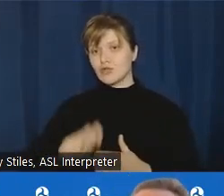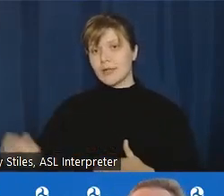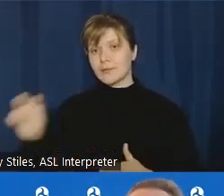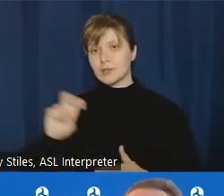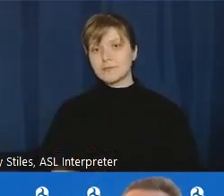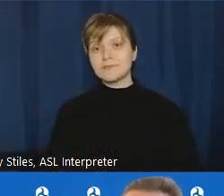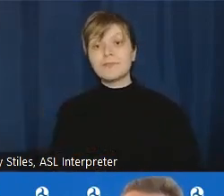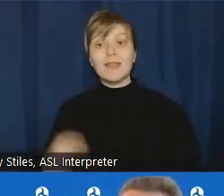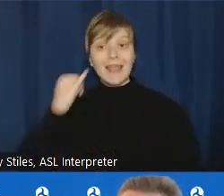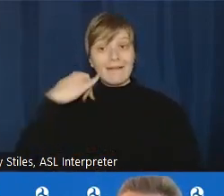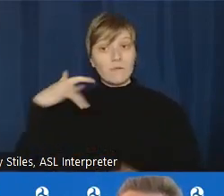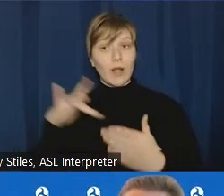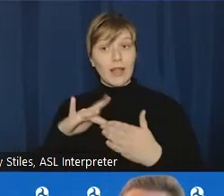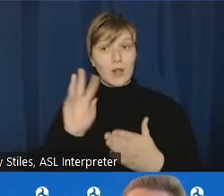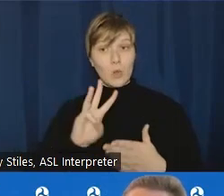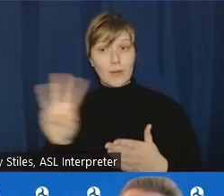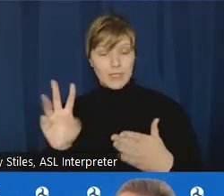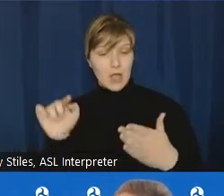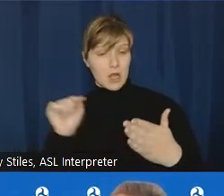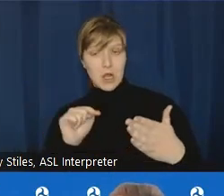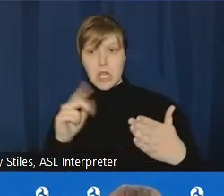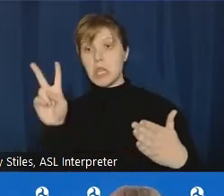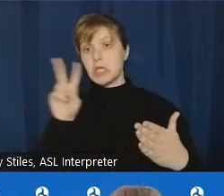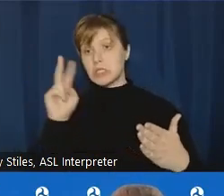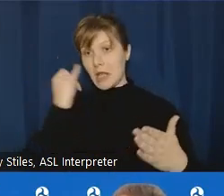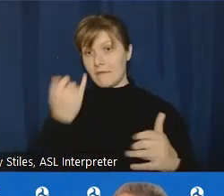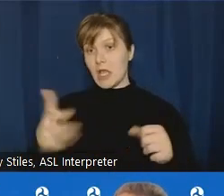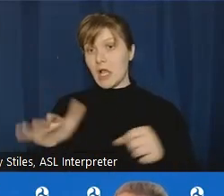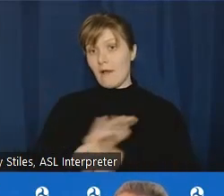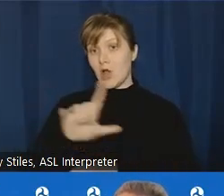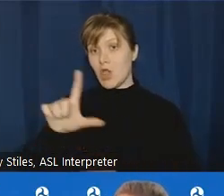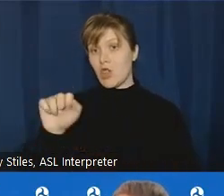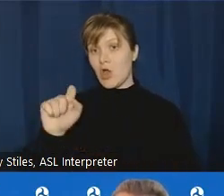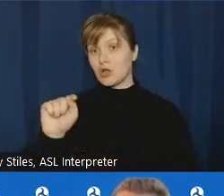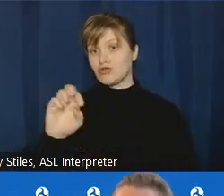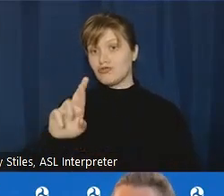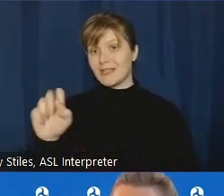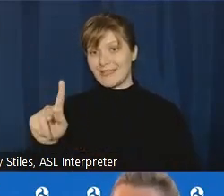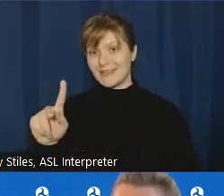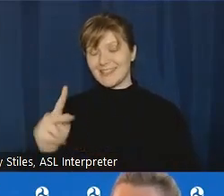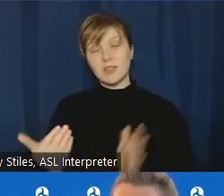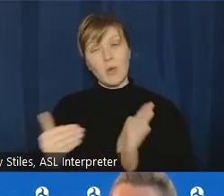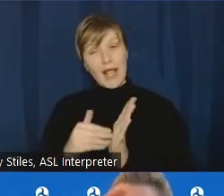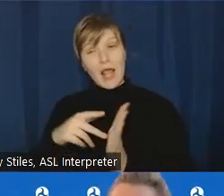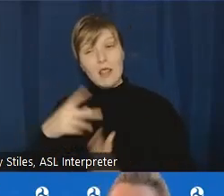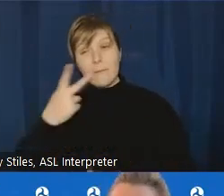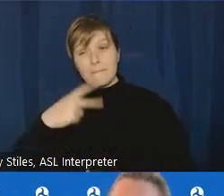see if they cover Lost Creek. Again, the pin is dropped where the headquarters is, but it doesn’t